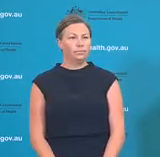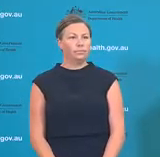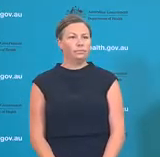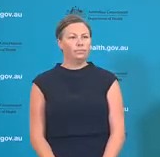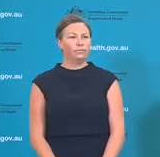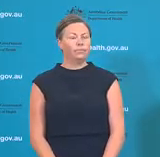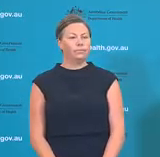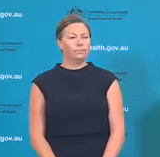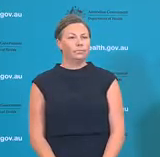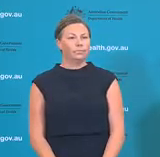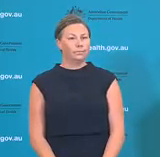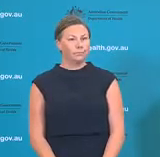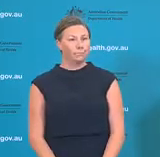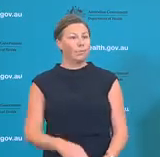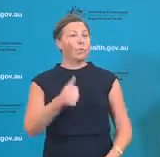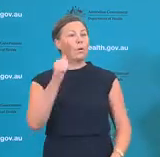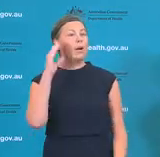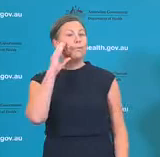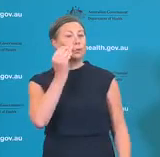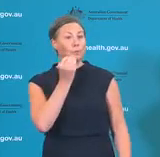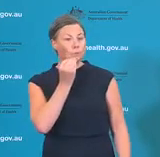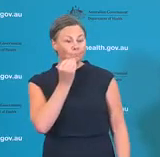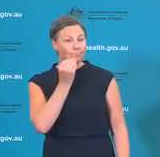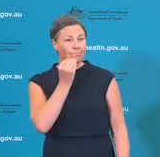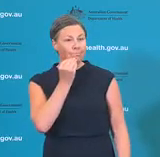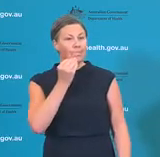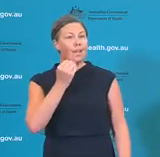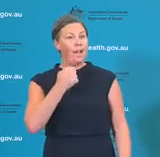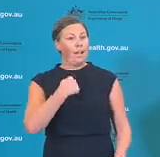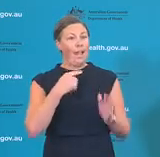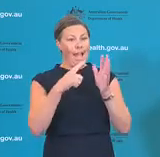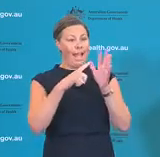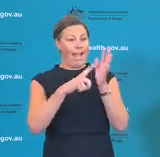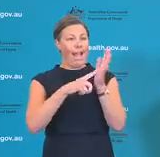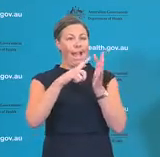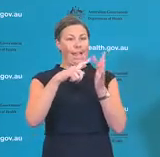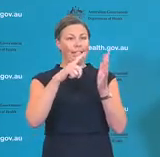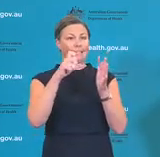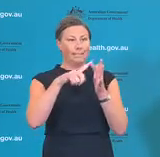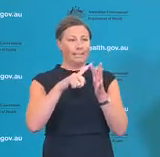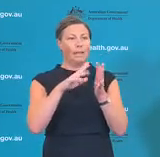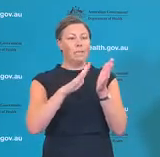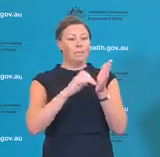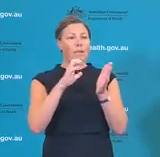Good afternoon, my name is Alison McMillan, I'm the Commonwealth Chief